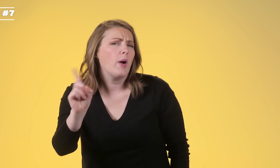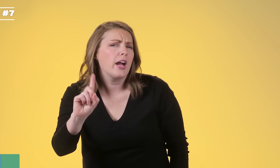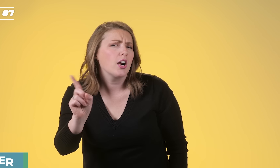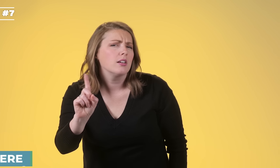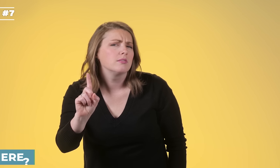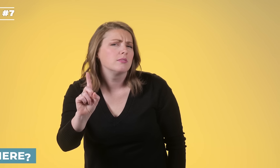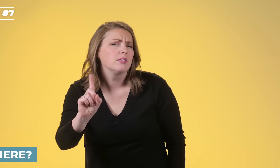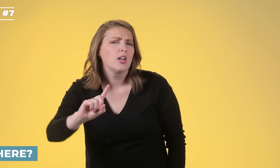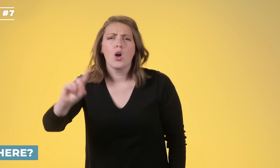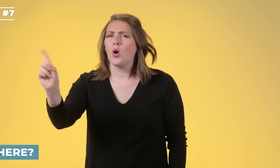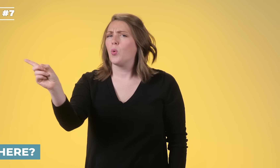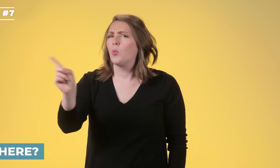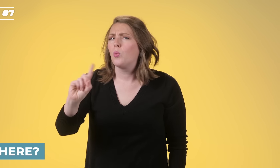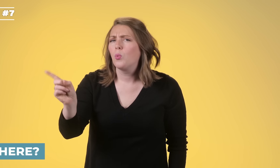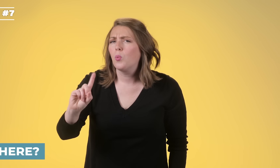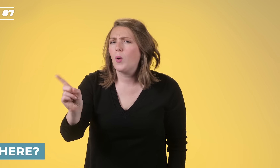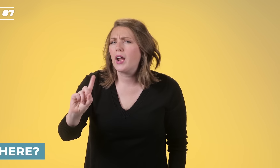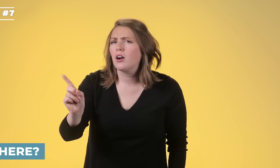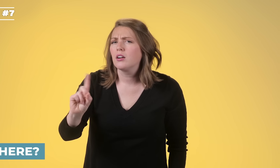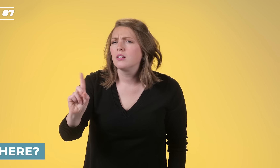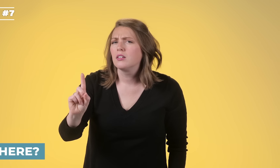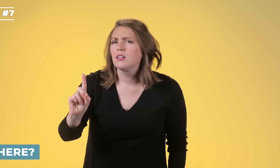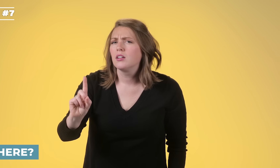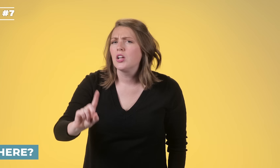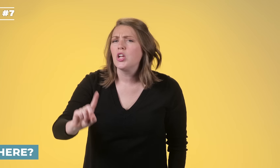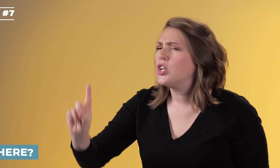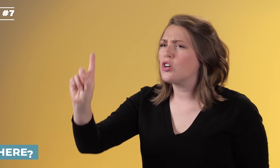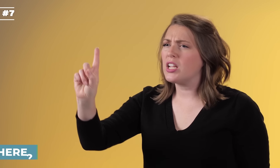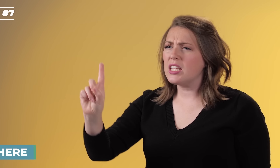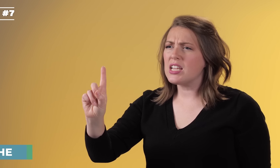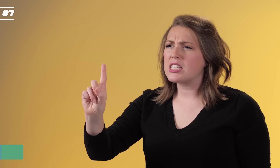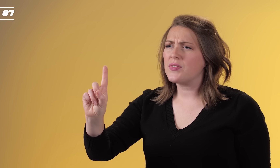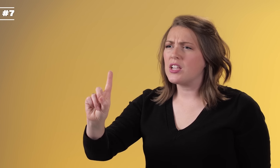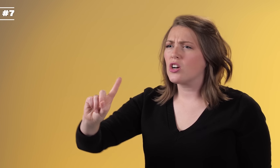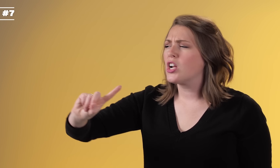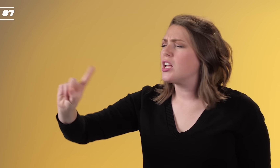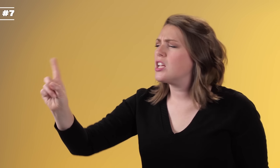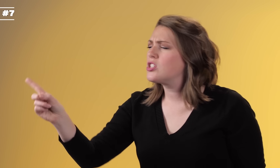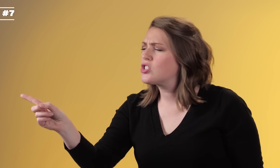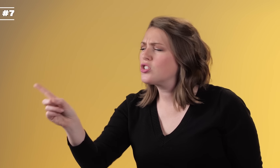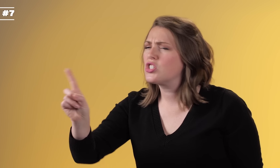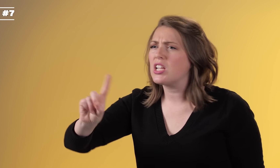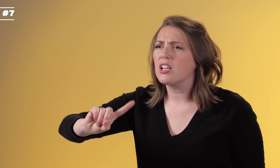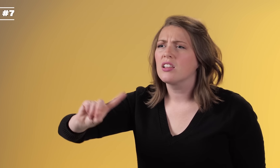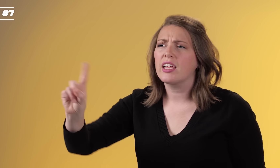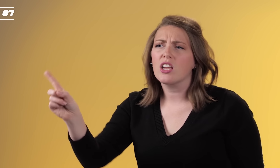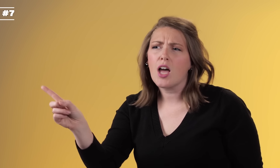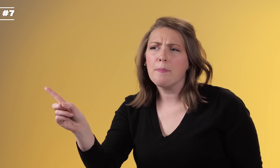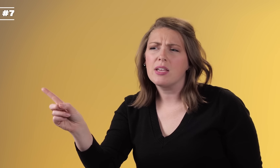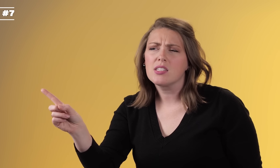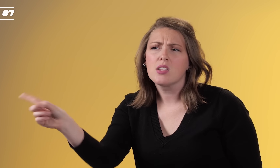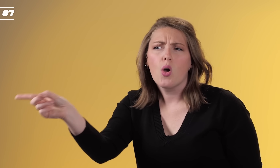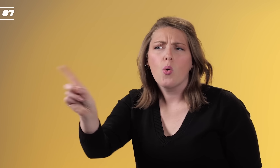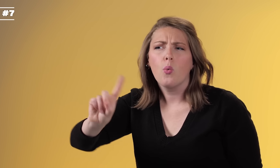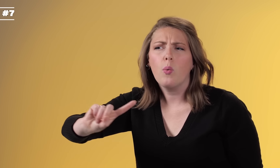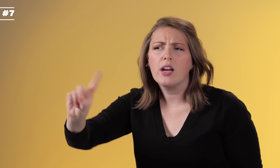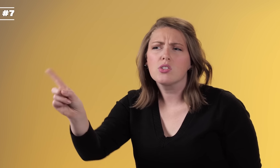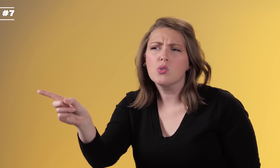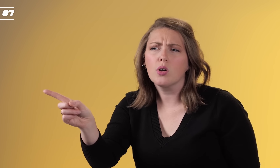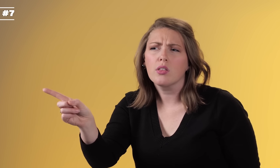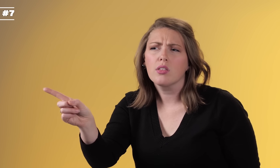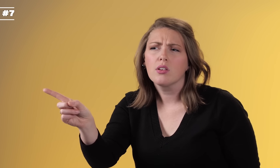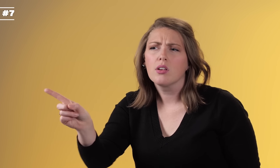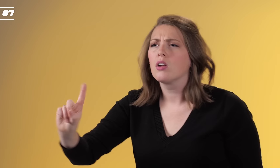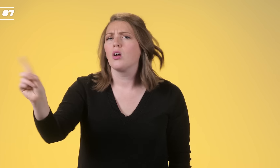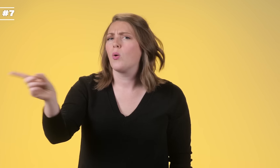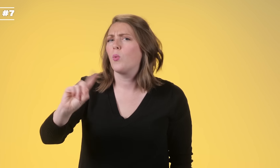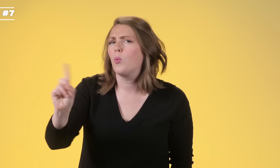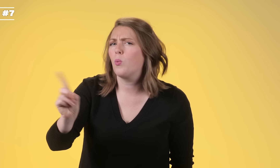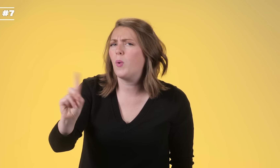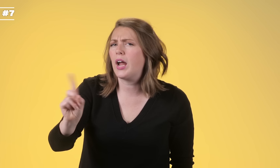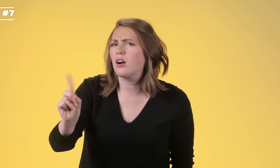'Where, where,' your index finger is searching like a compass where's north 'where.'